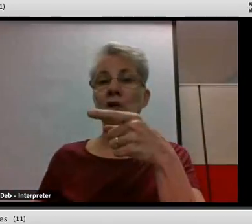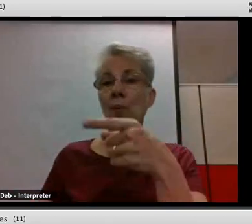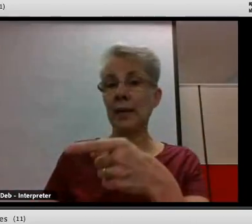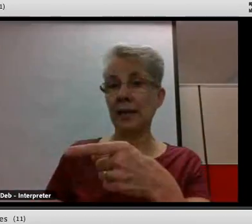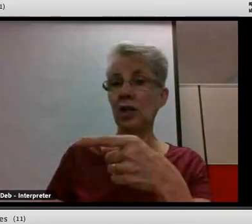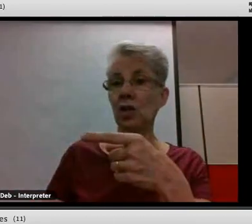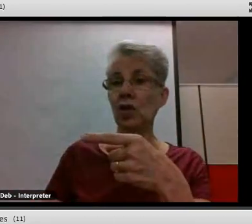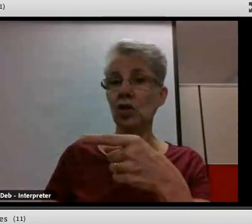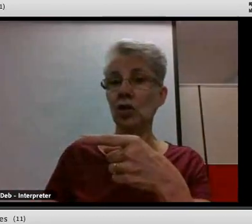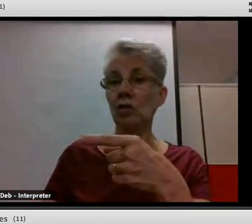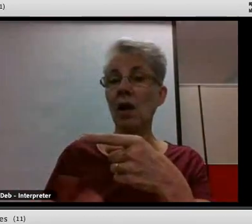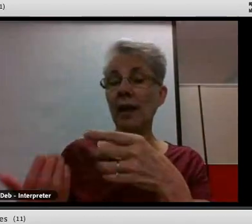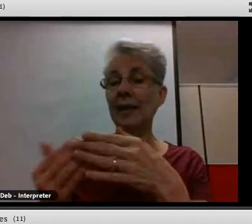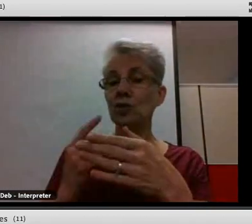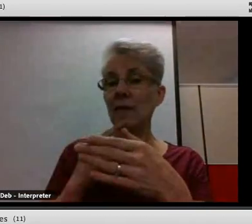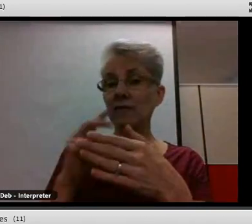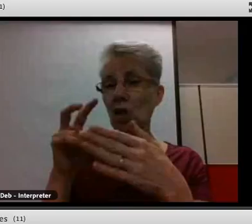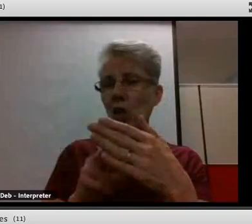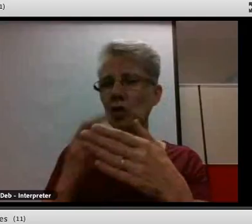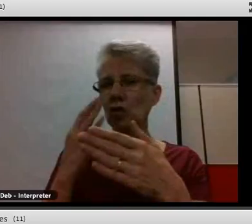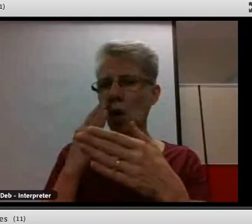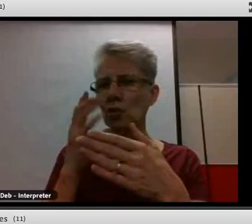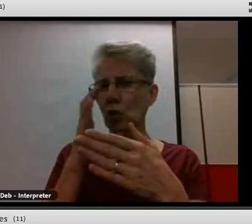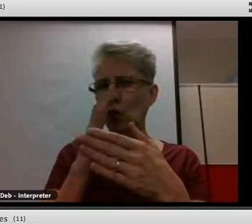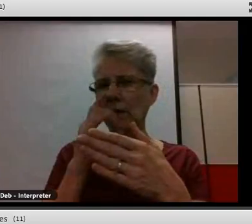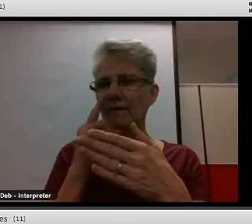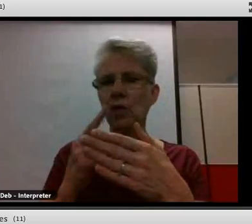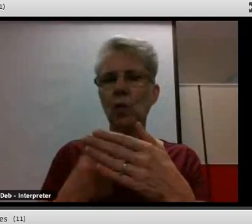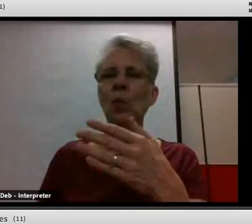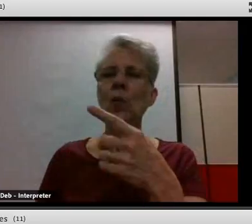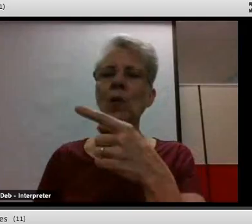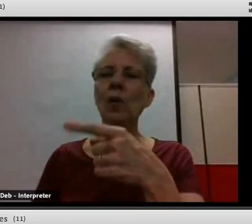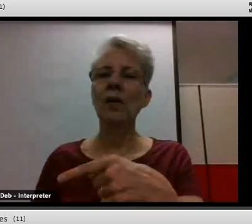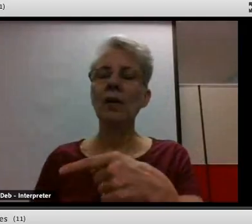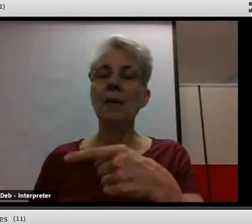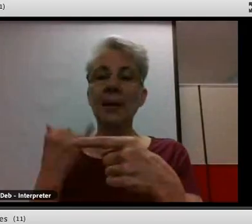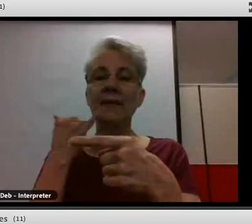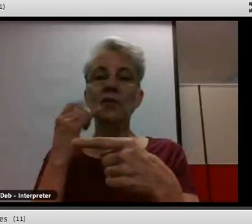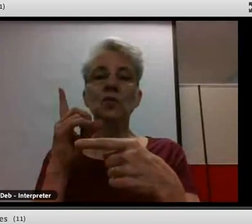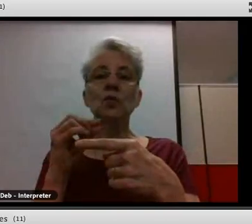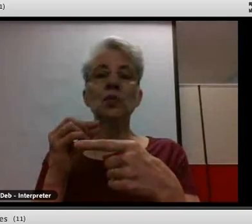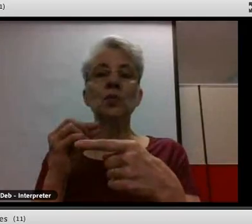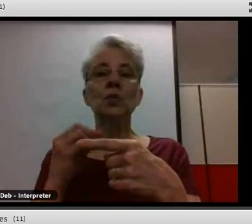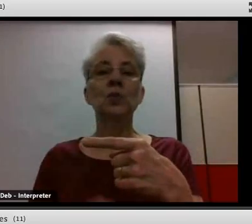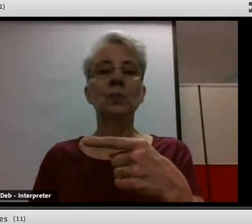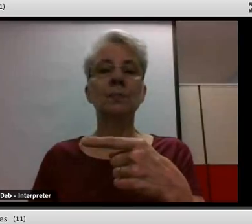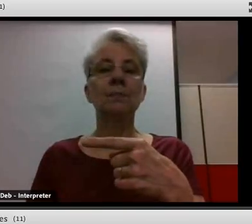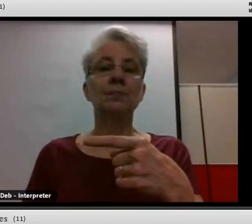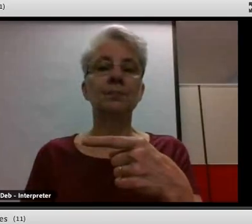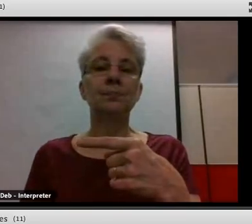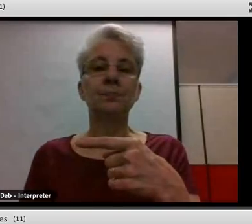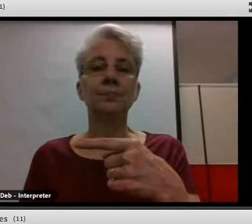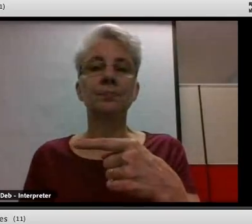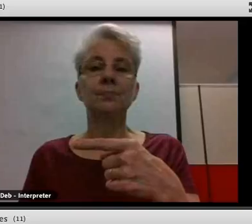That's pretty simple stuff. But you'd be amazed how many websites just forget, just don't do it.